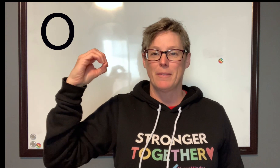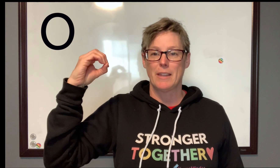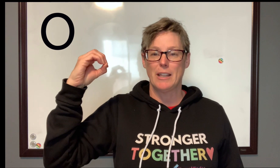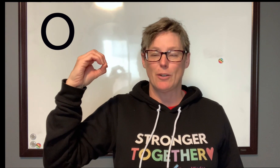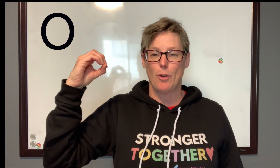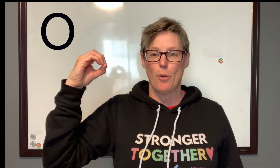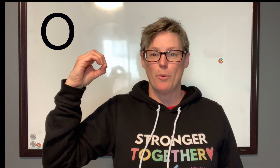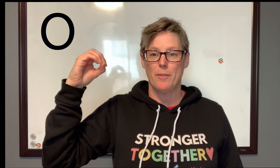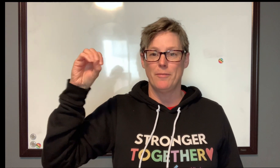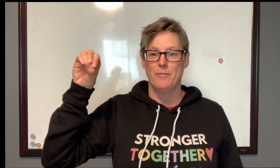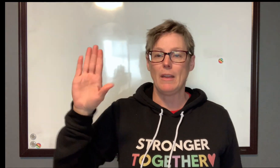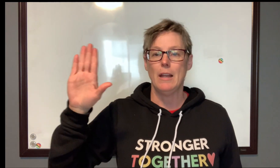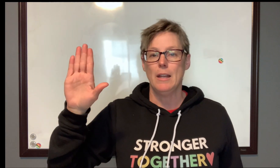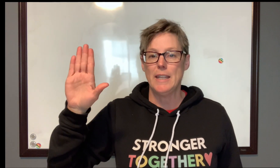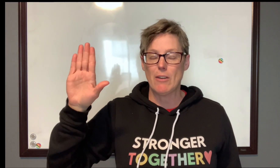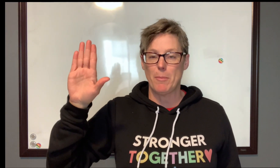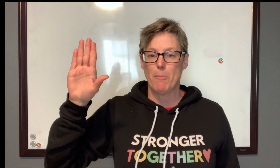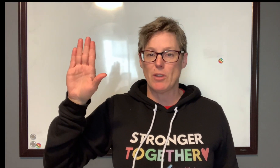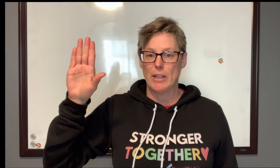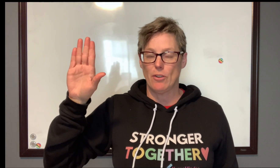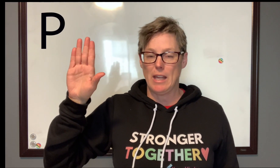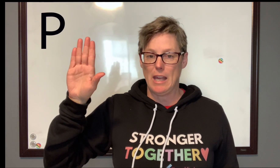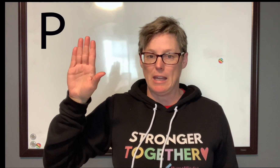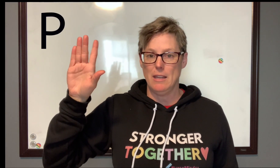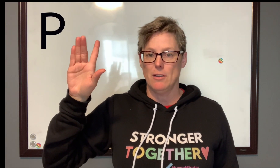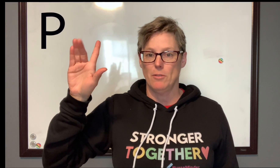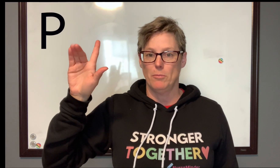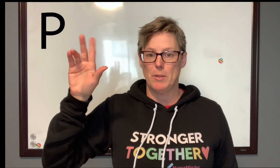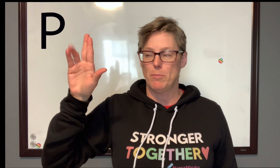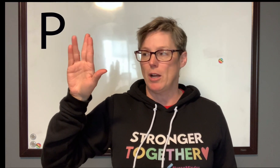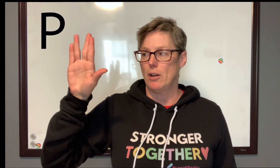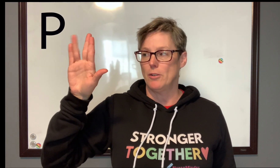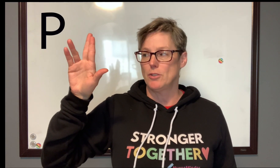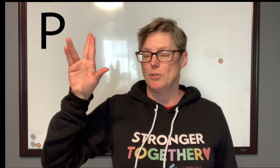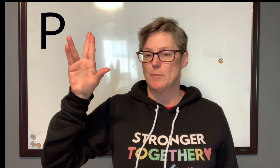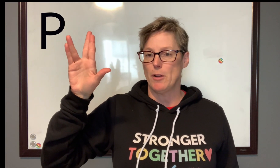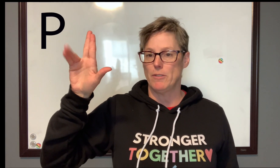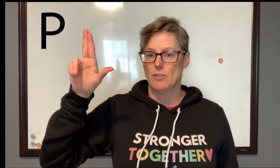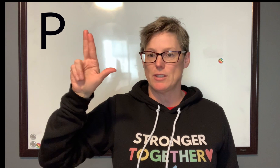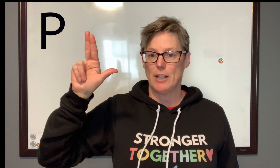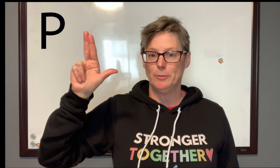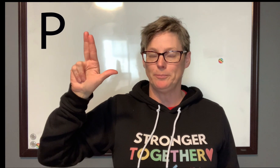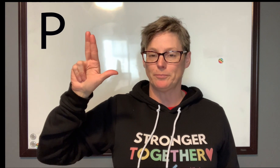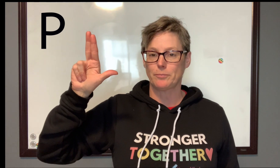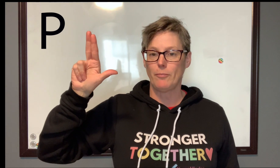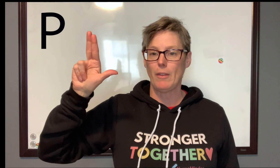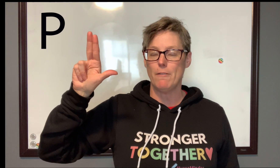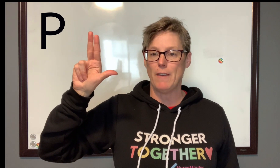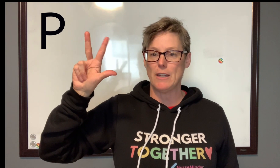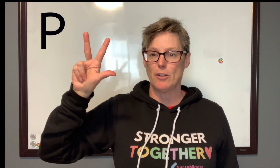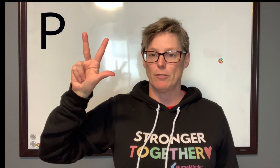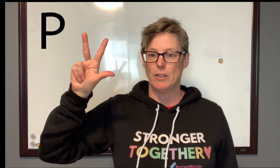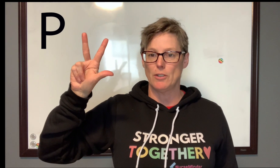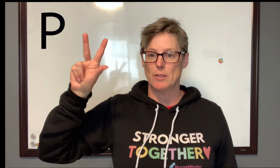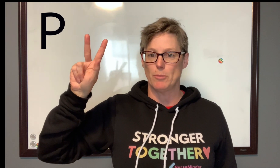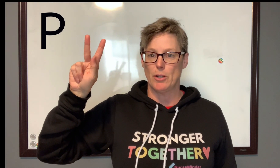the letter o now remember the letter k we brought our two small fingers down